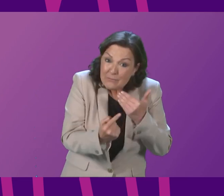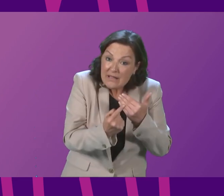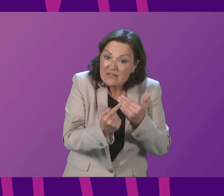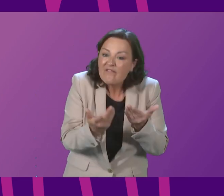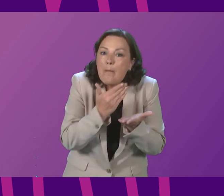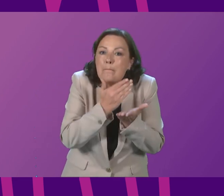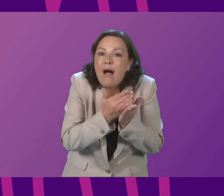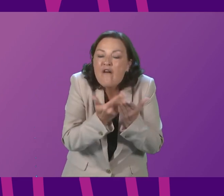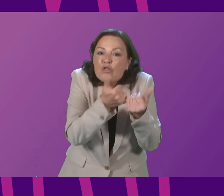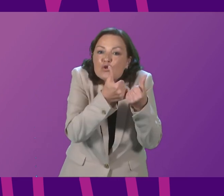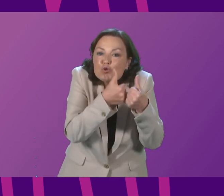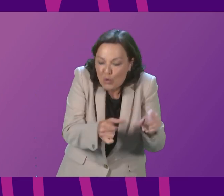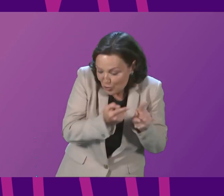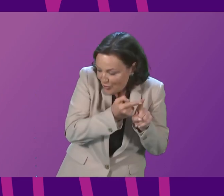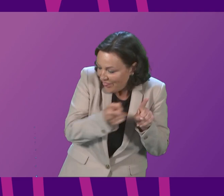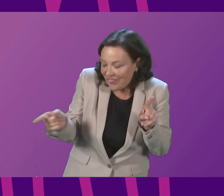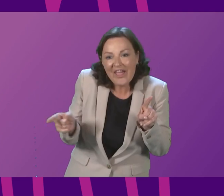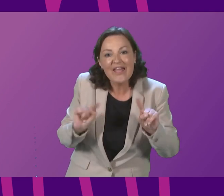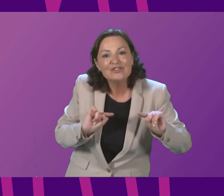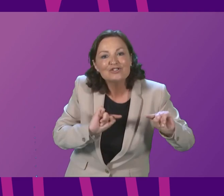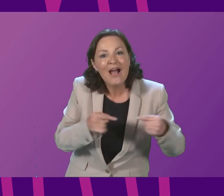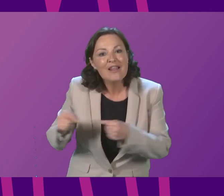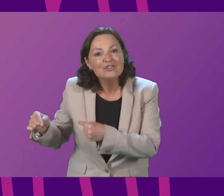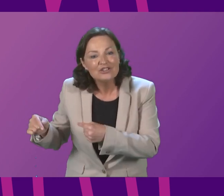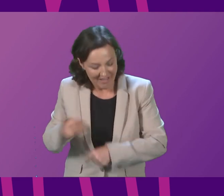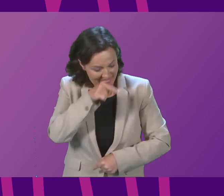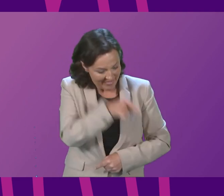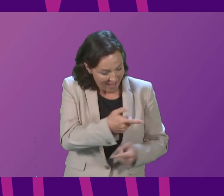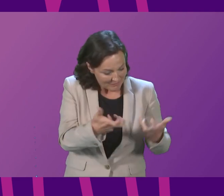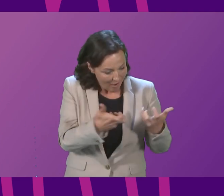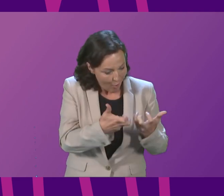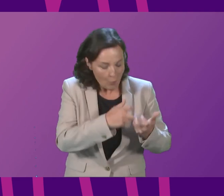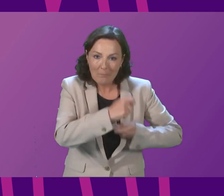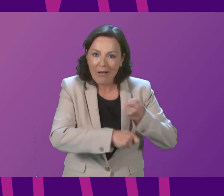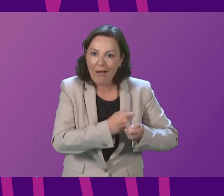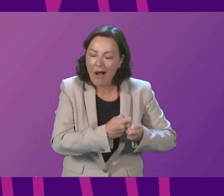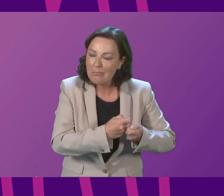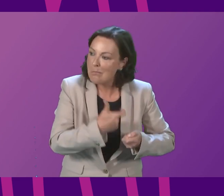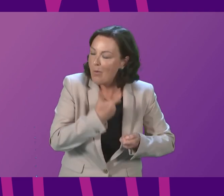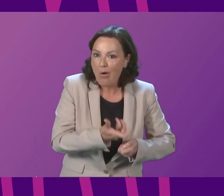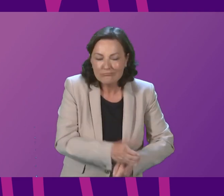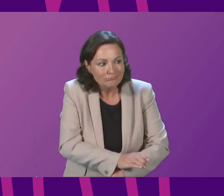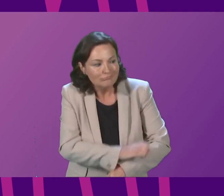It is about how we equip ourselves better as a country to meet those challenges and